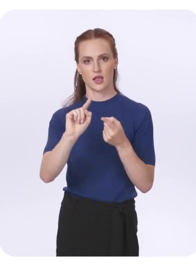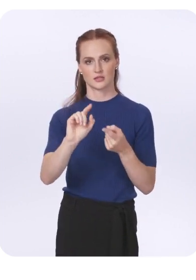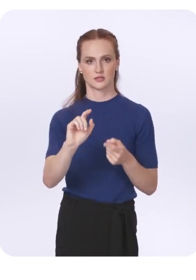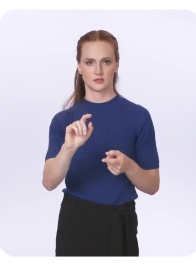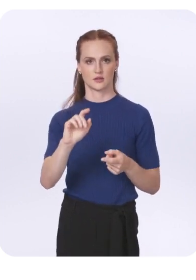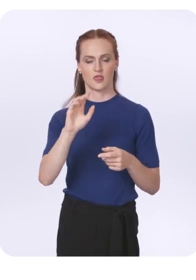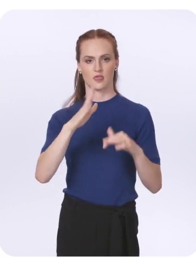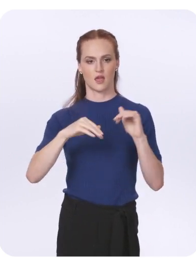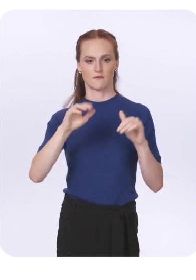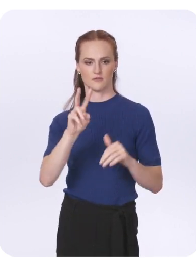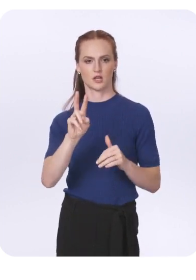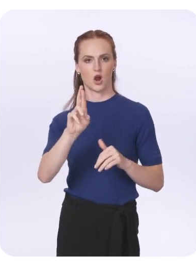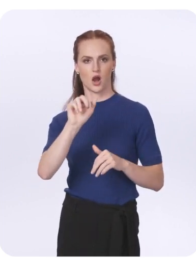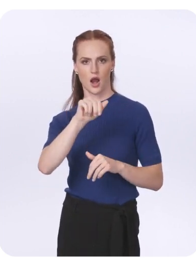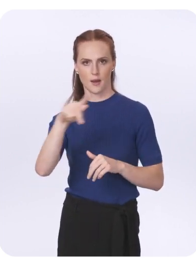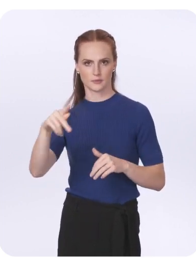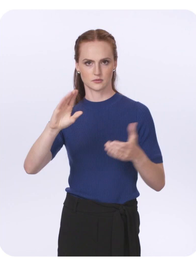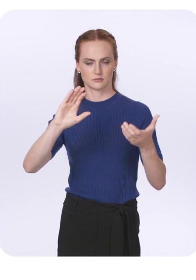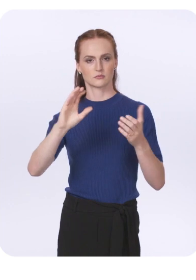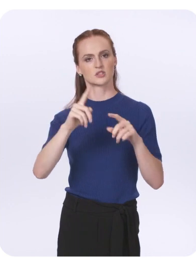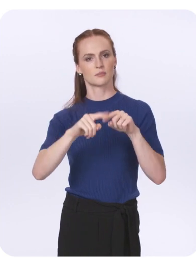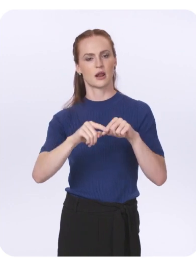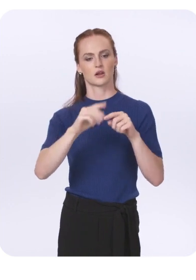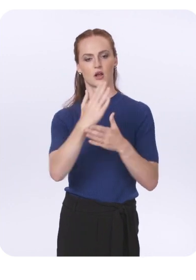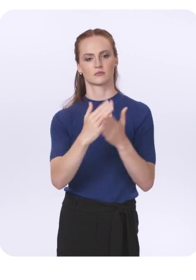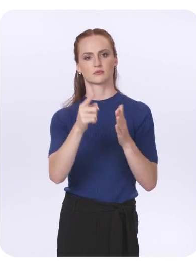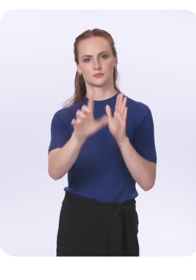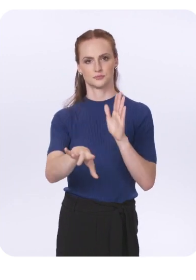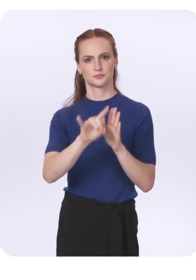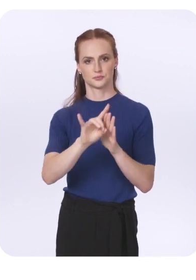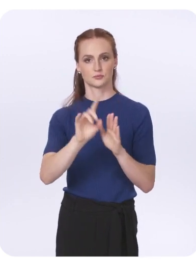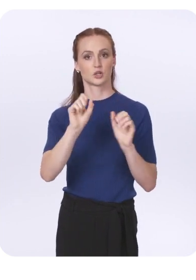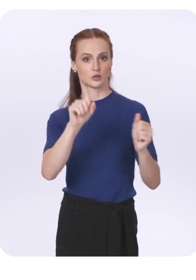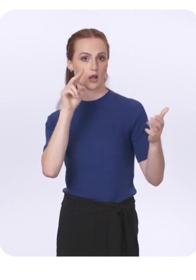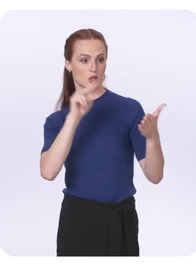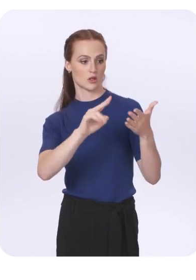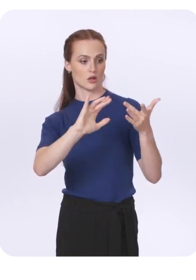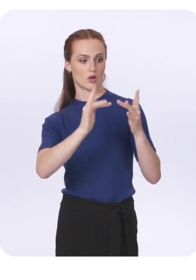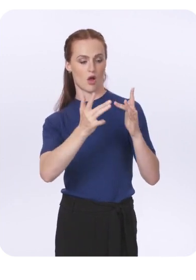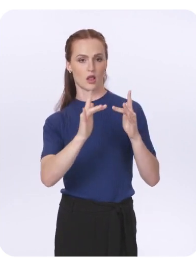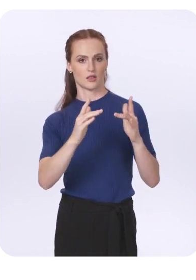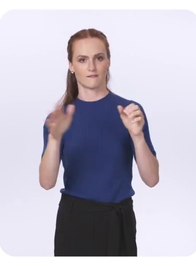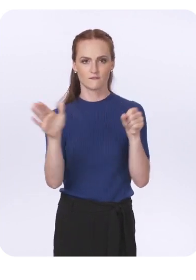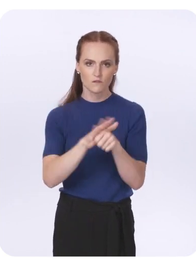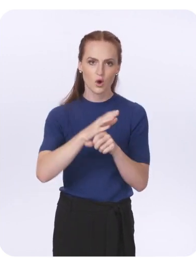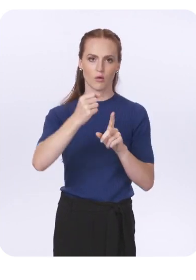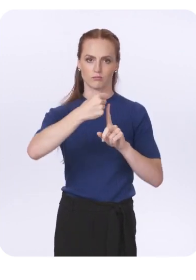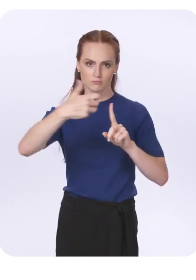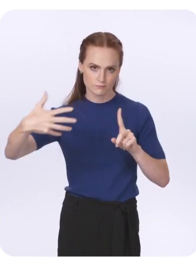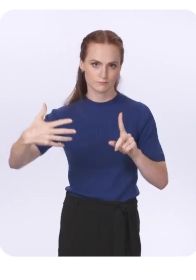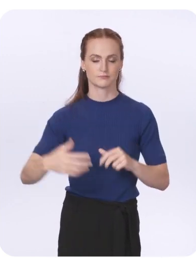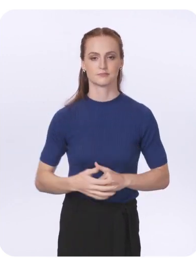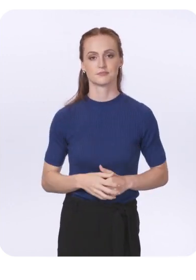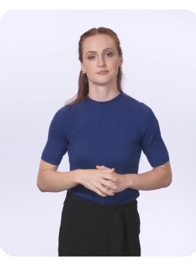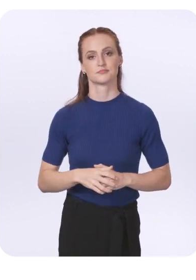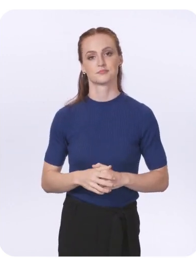depending on whatever combination of features that you select. Be sure to check out our documentation online for the full performance breakdown.